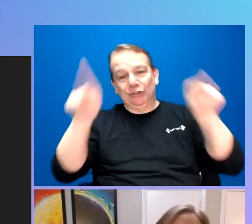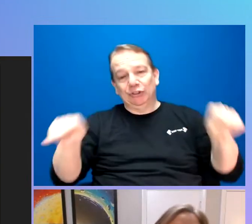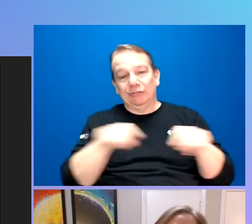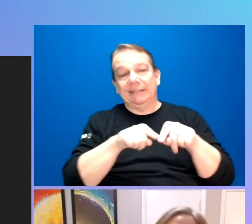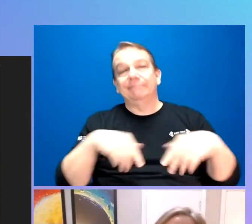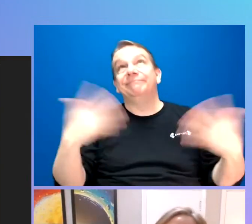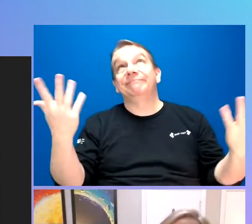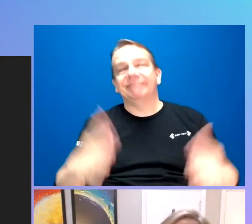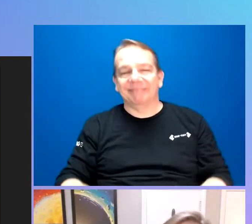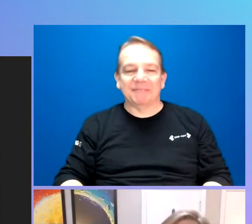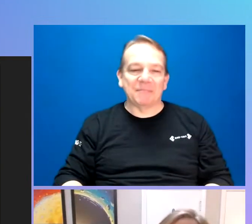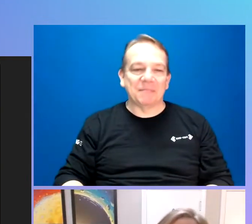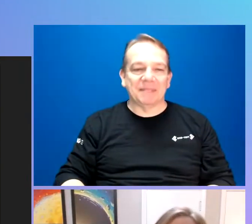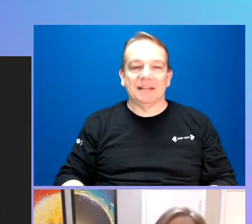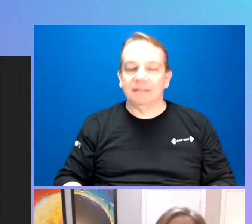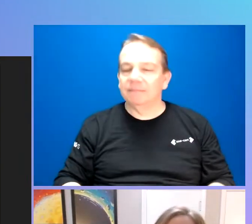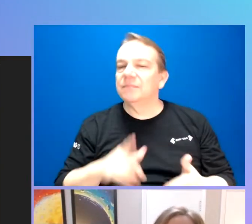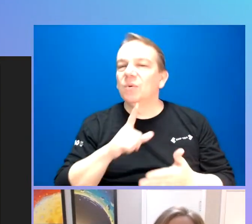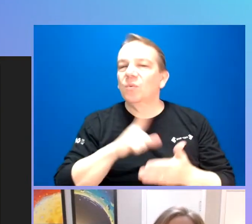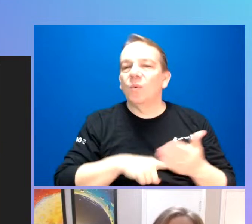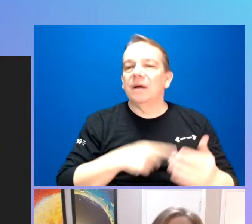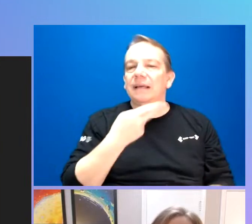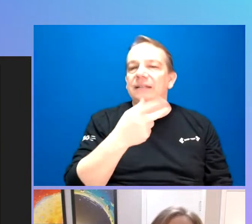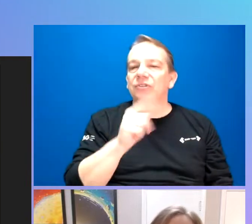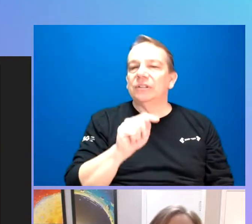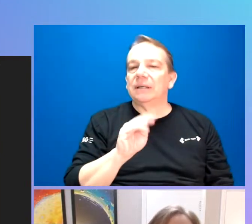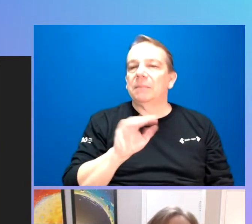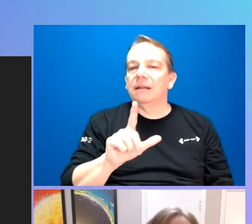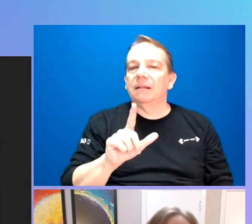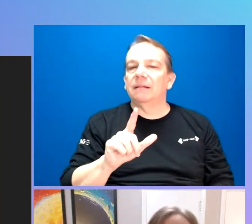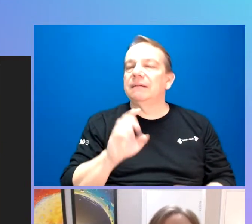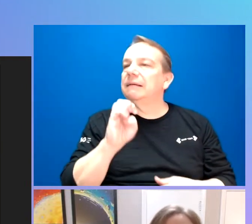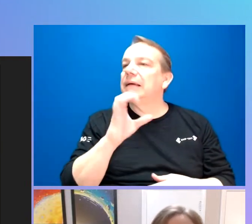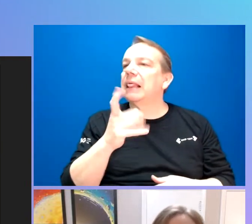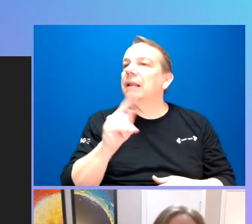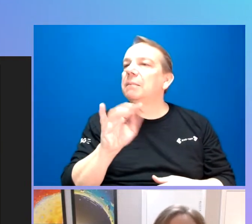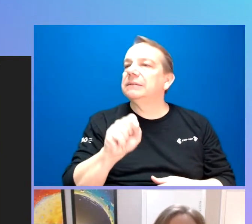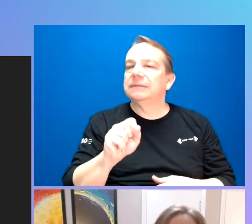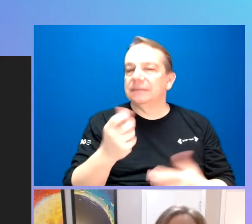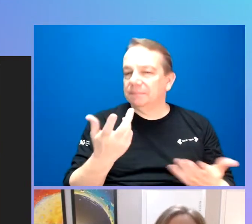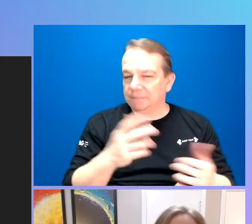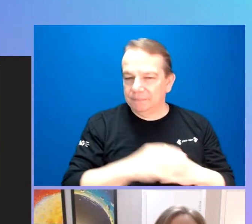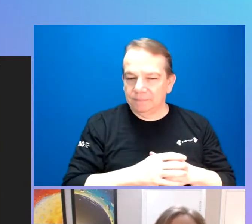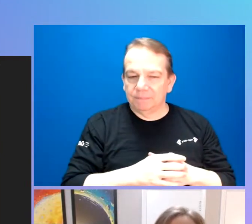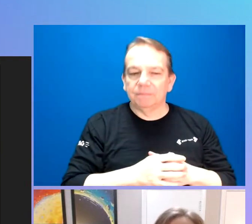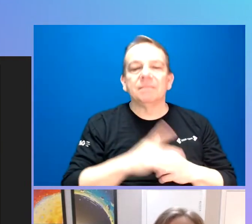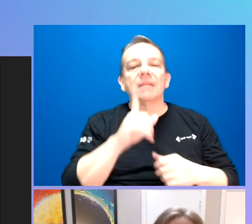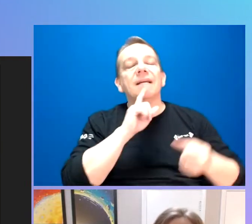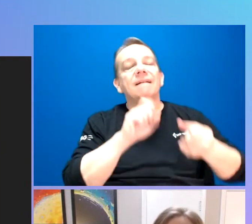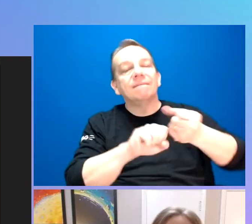so what are HTML elements? HTML elements are a foundation of